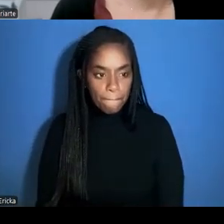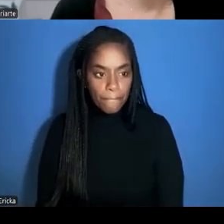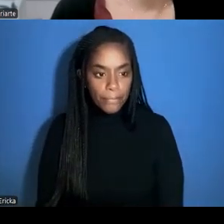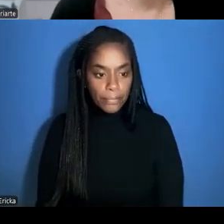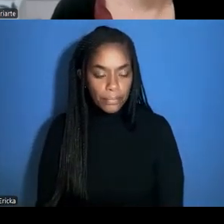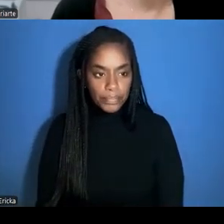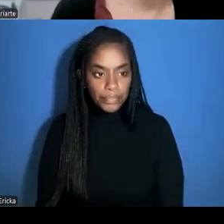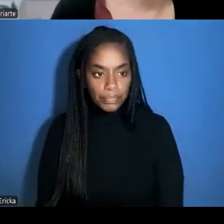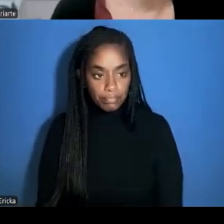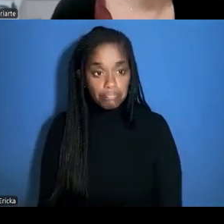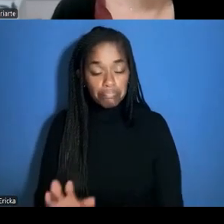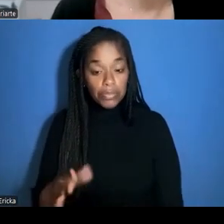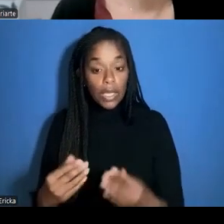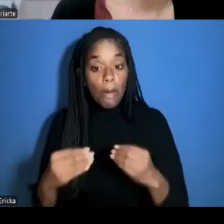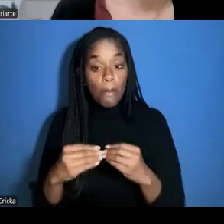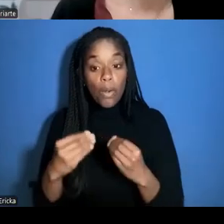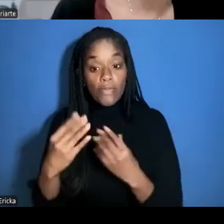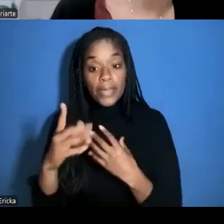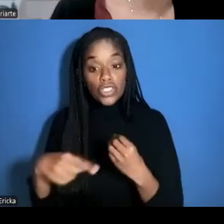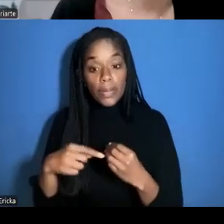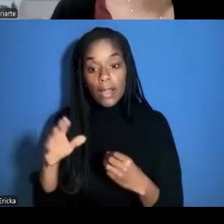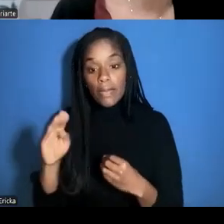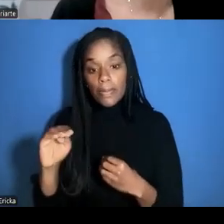Remember I mentioned the California Advocates for Nursing Home Reform.